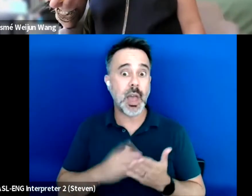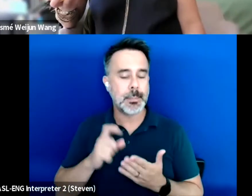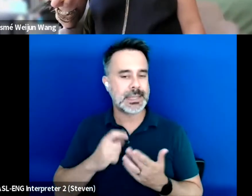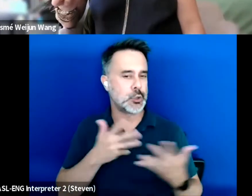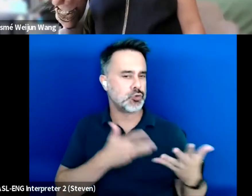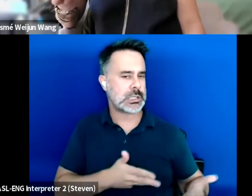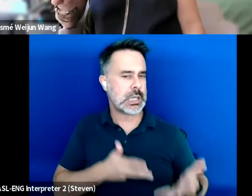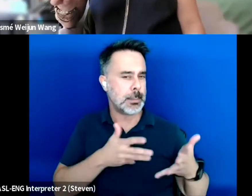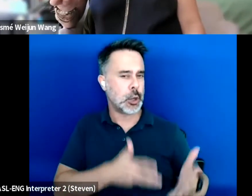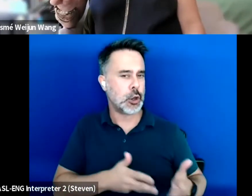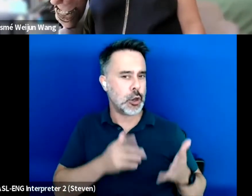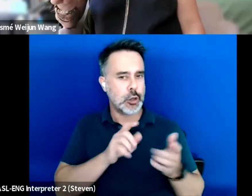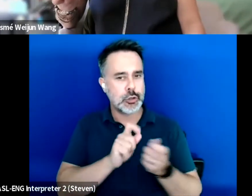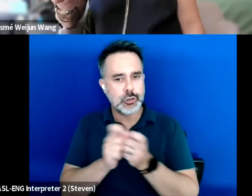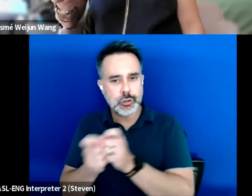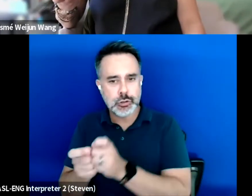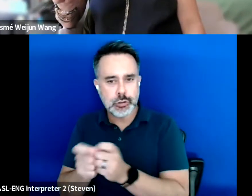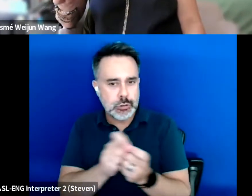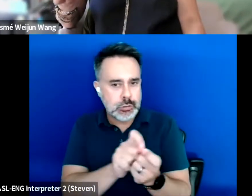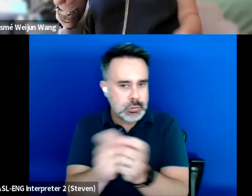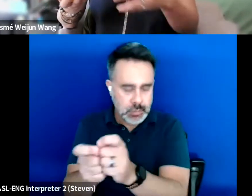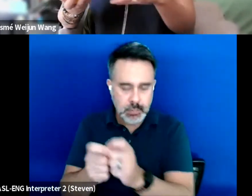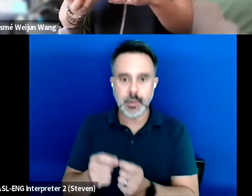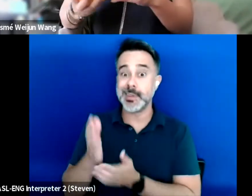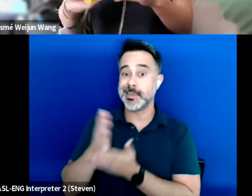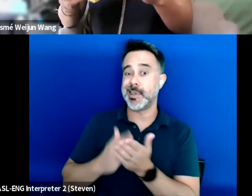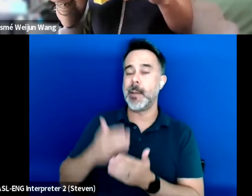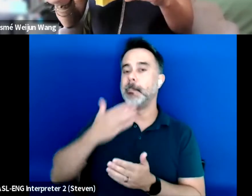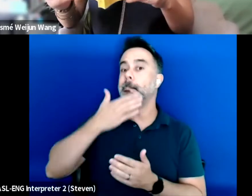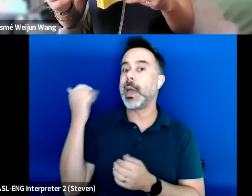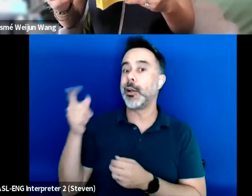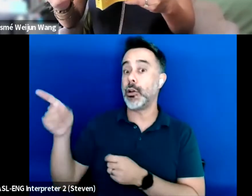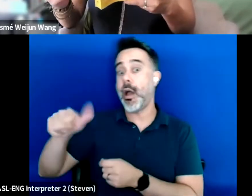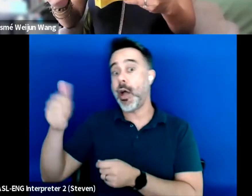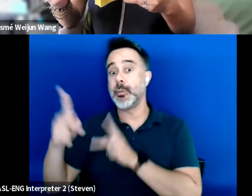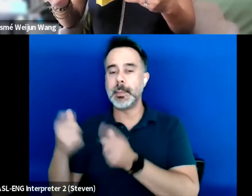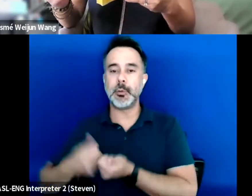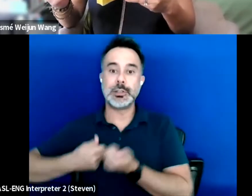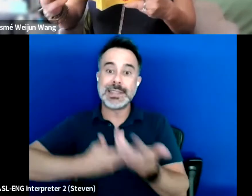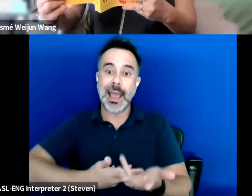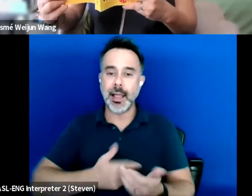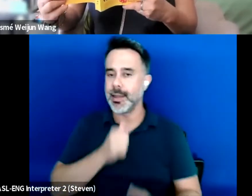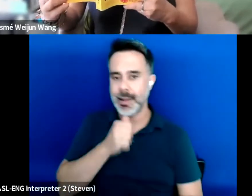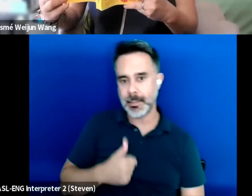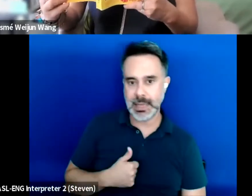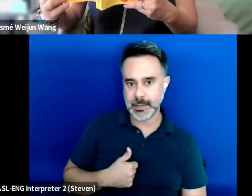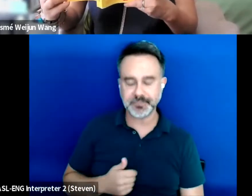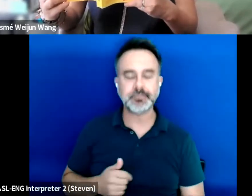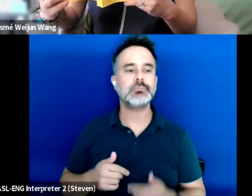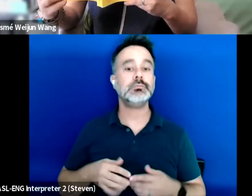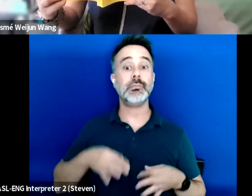Secrets and fears erased in between drafts, only to emerge again as tangents to be deleted or set aside.